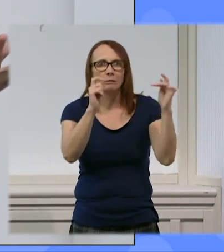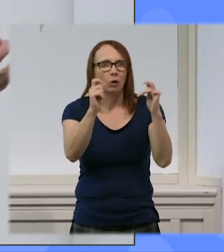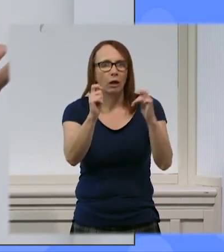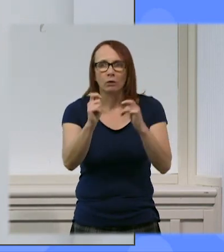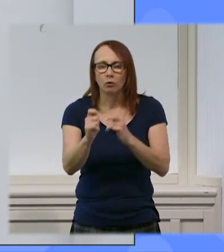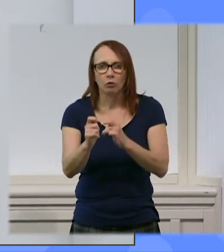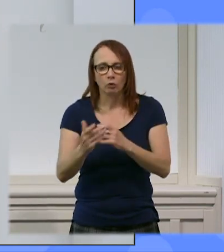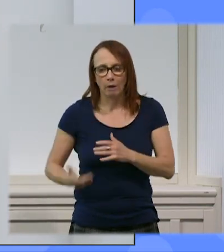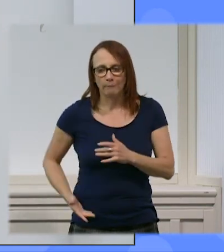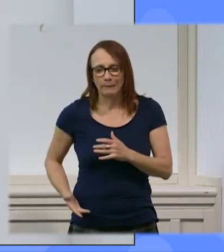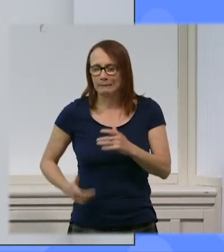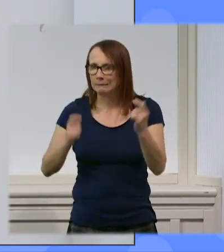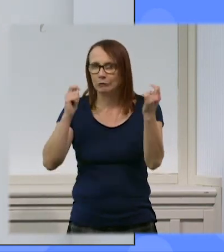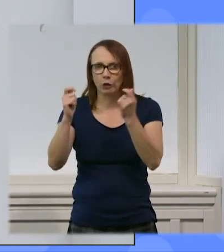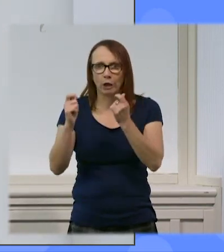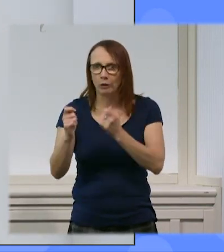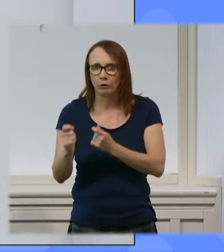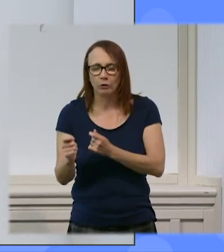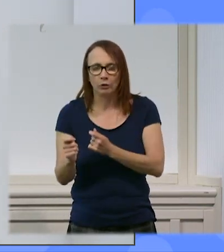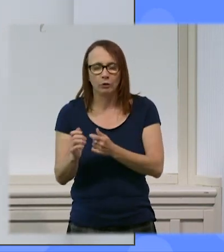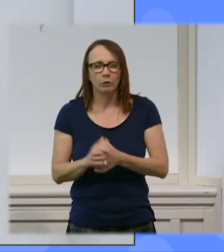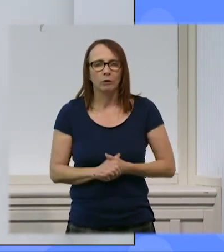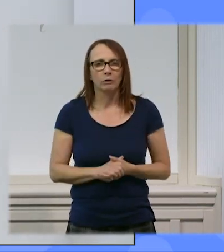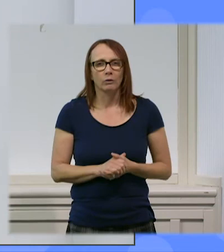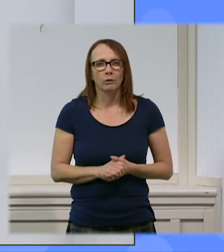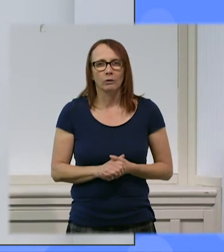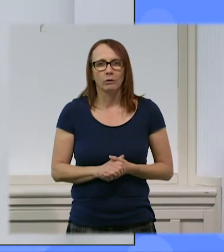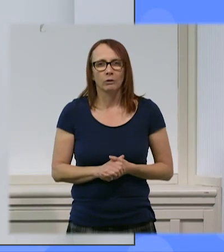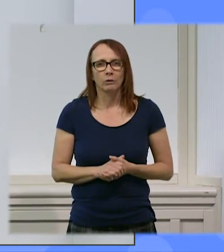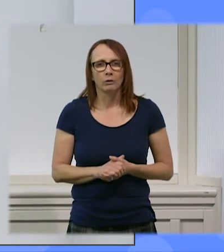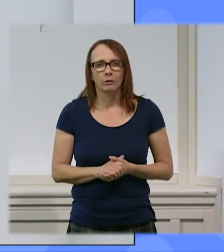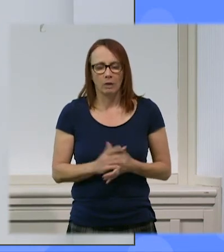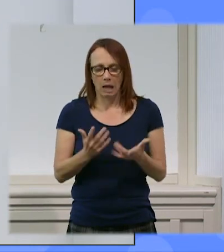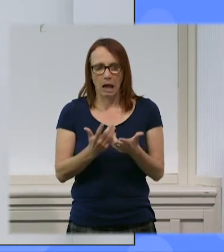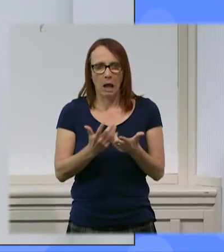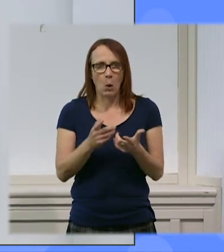we're going to see a complete change in how you heat our homes to try and get